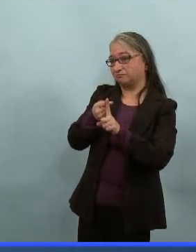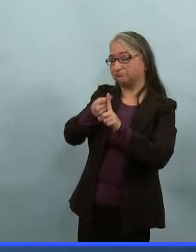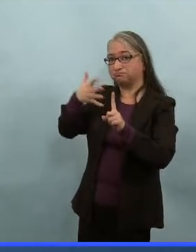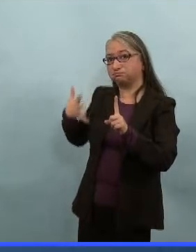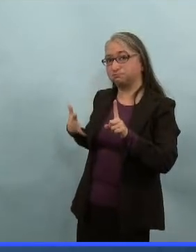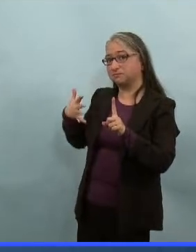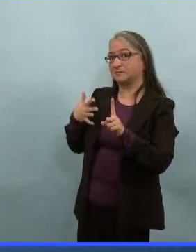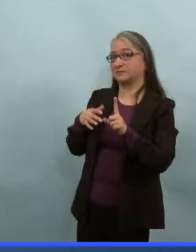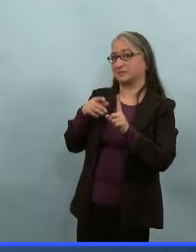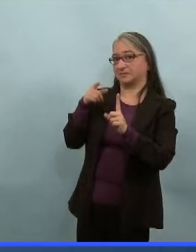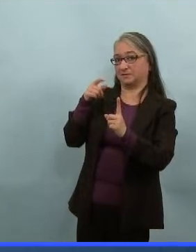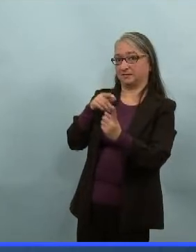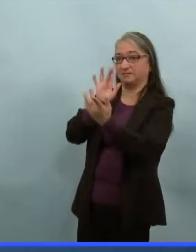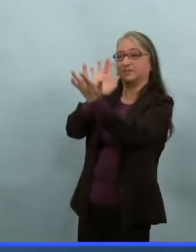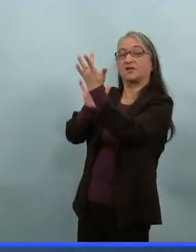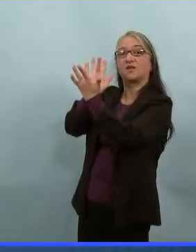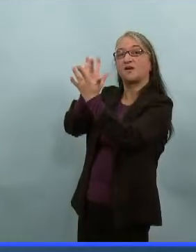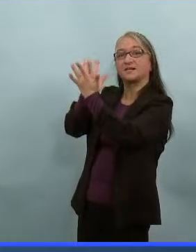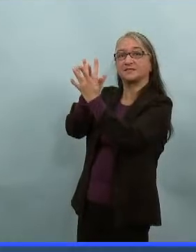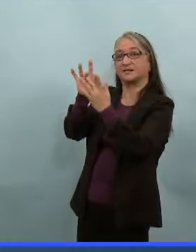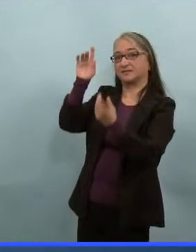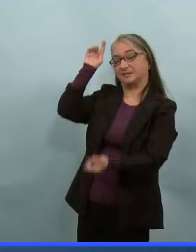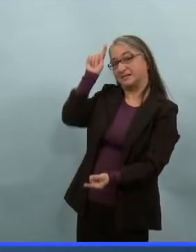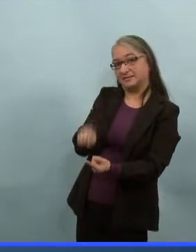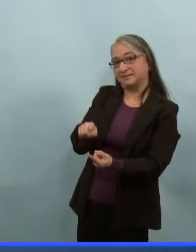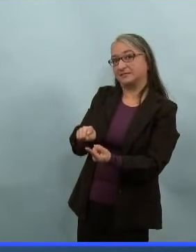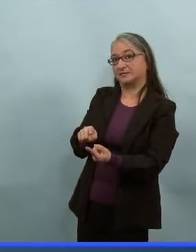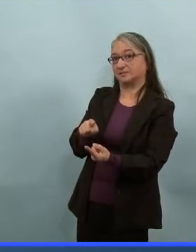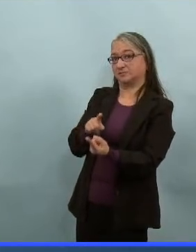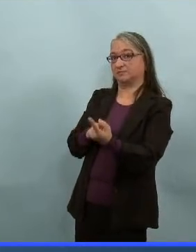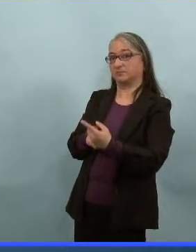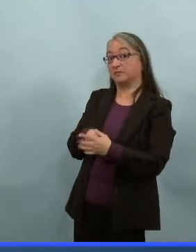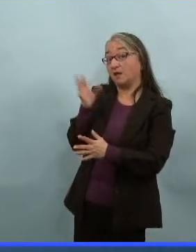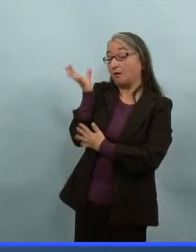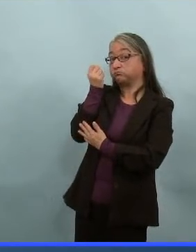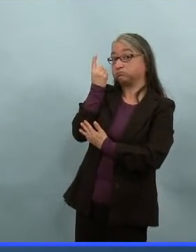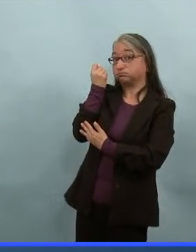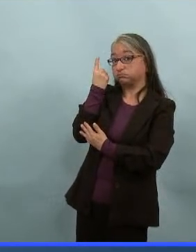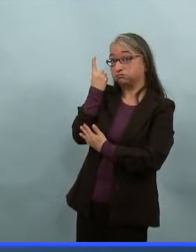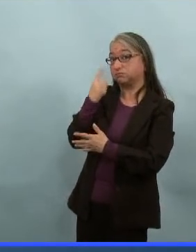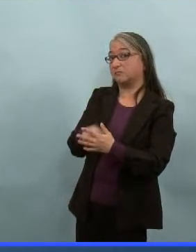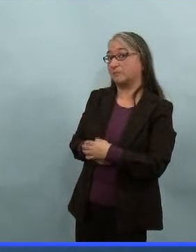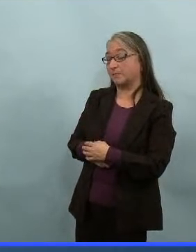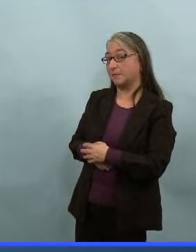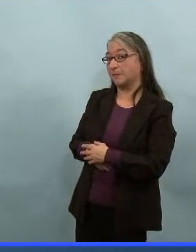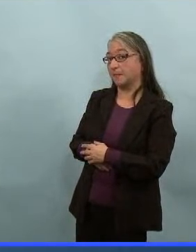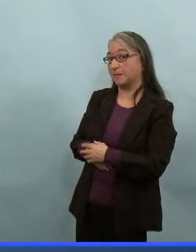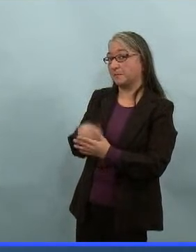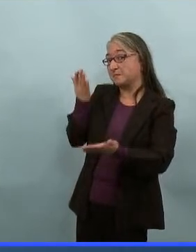understandable uh in that case why not have some kind of like more heavy encouragement or even